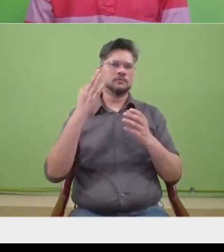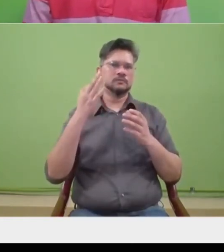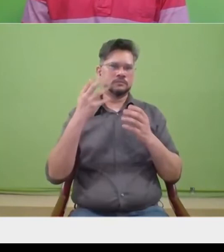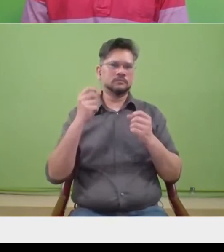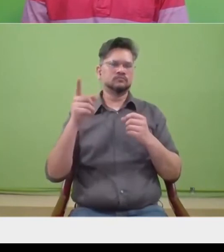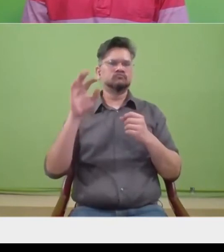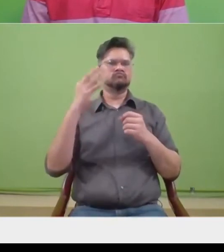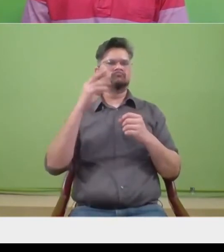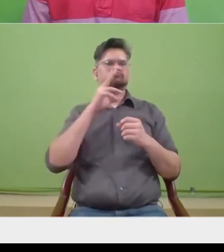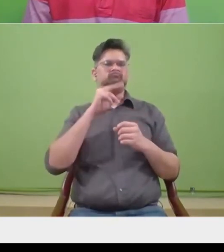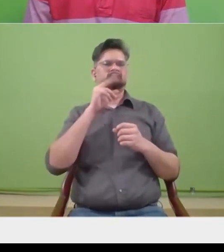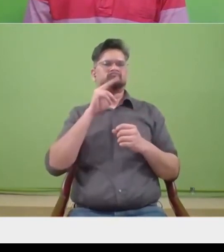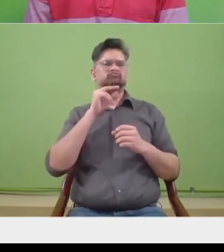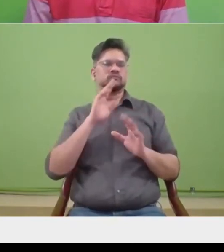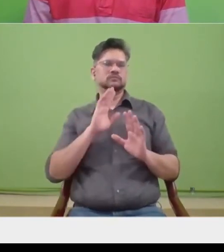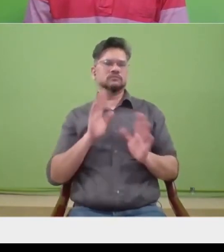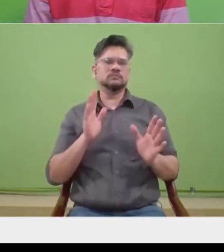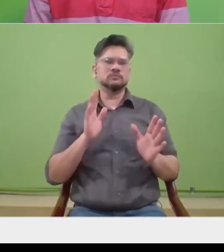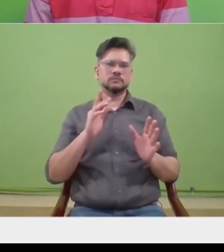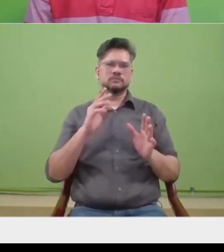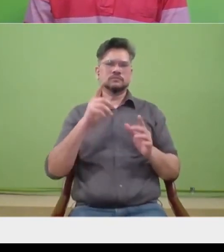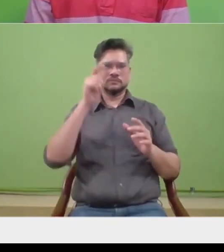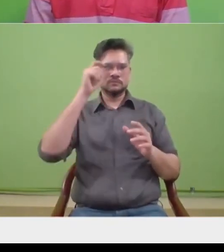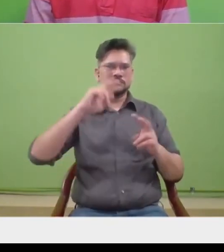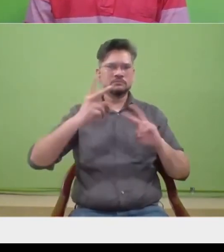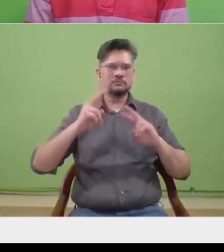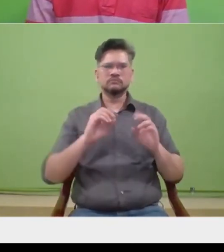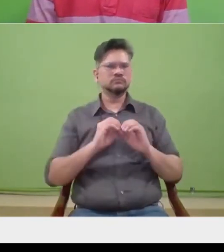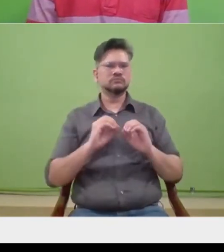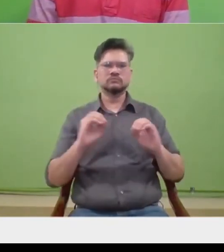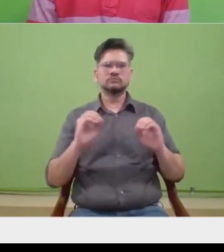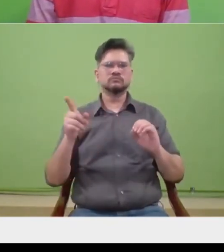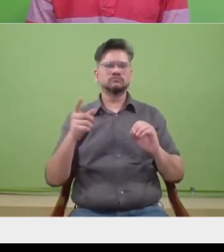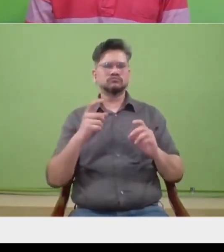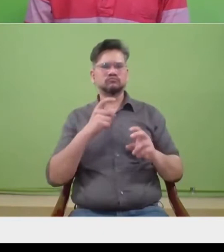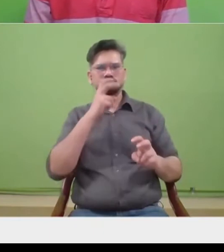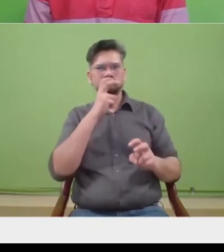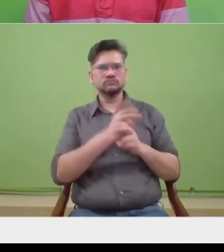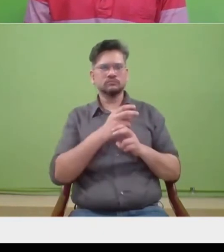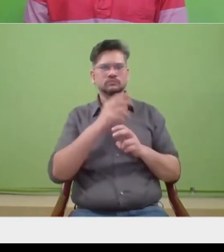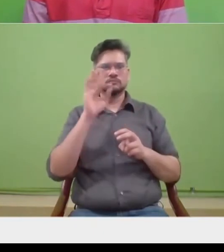and that is the immersion language immersion and acculturation idea of language learning